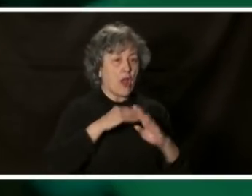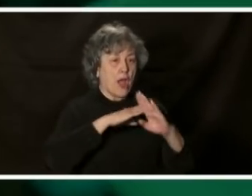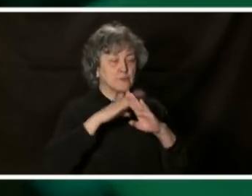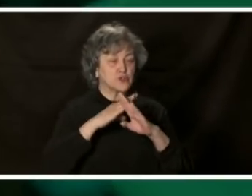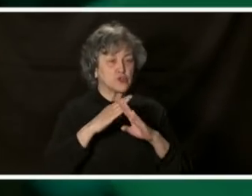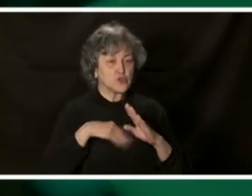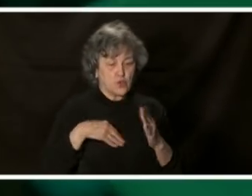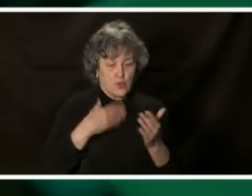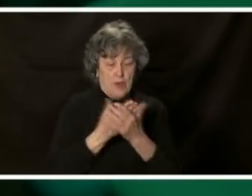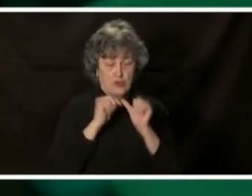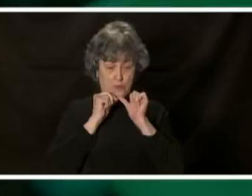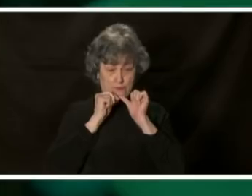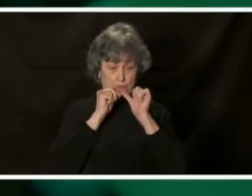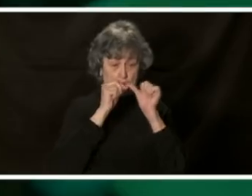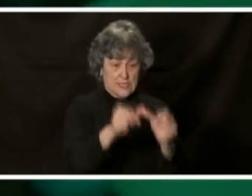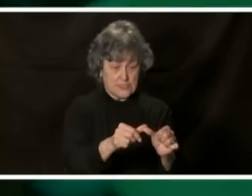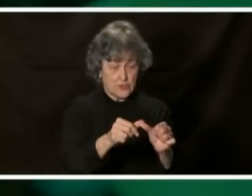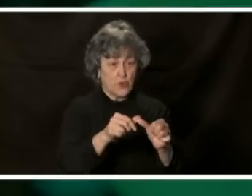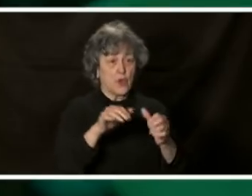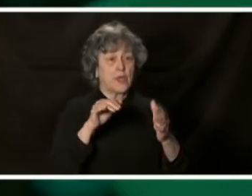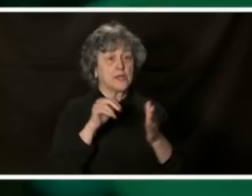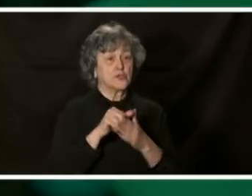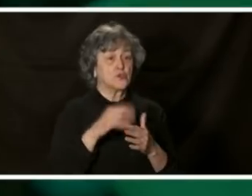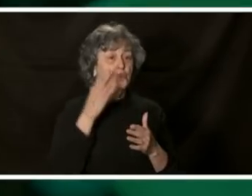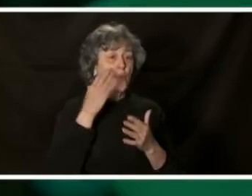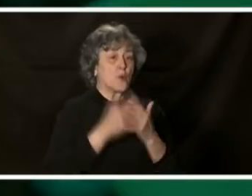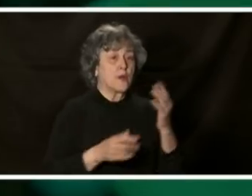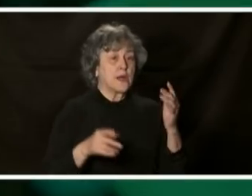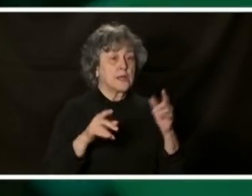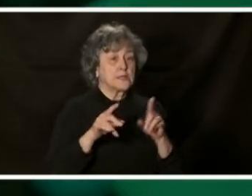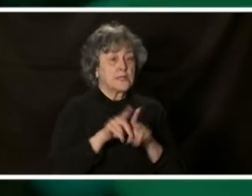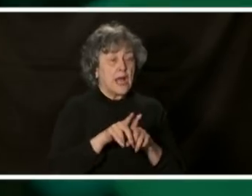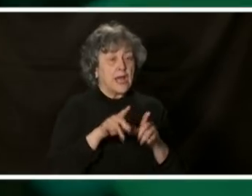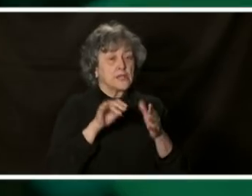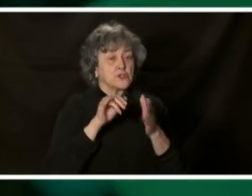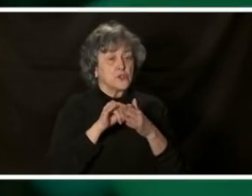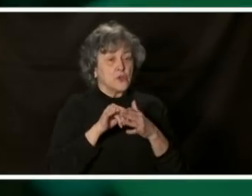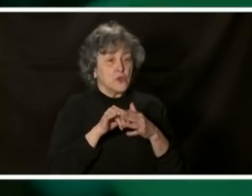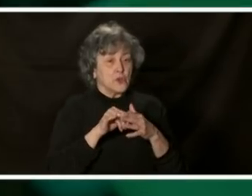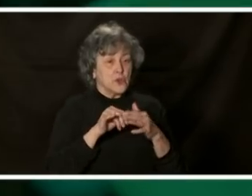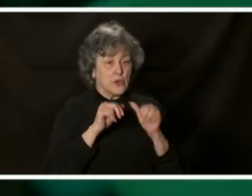YOU PUSHED THROUGH, EVEN WHEN MULTIPLE DEADLINES WERE APPROACHING, WHEN ASSIGNMENTS WERE DUE,